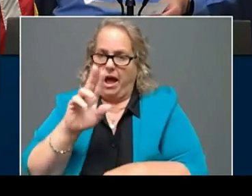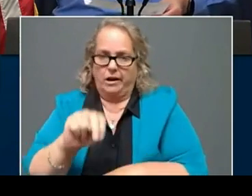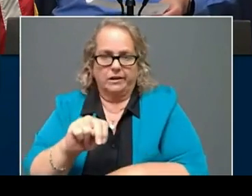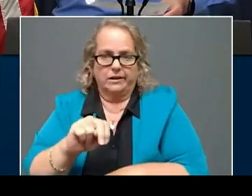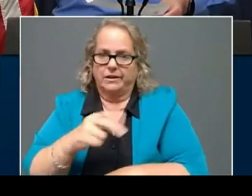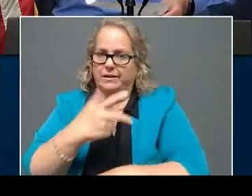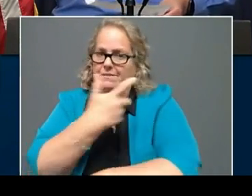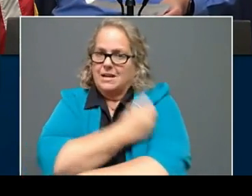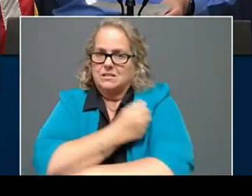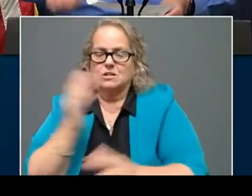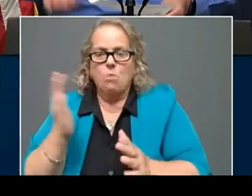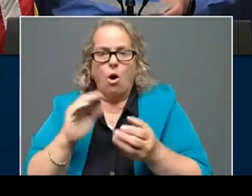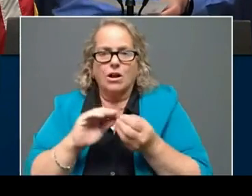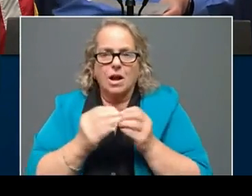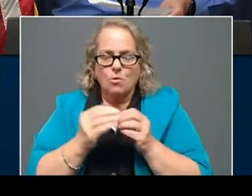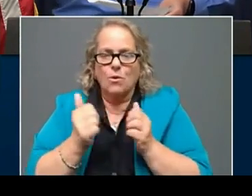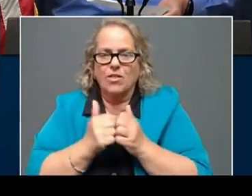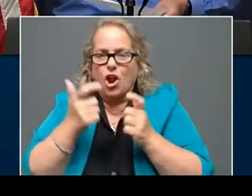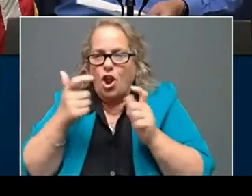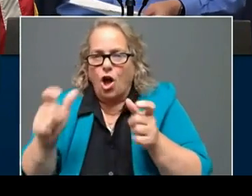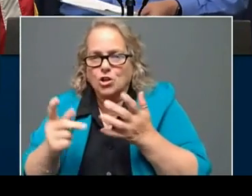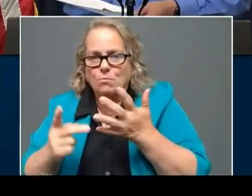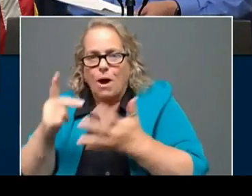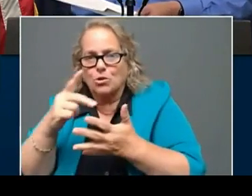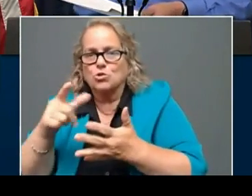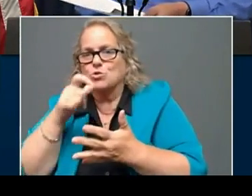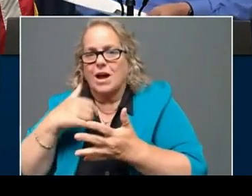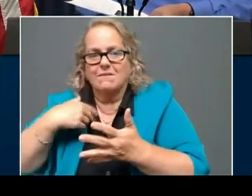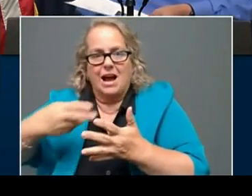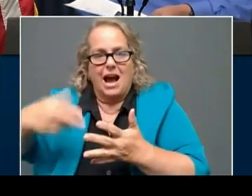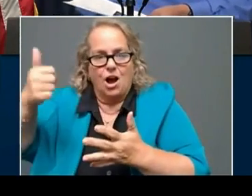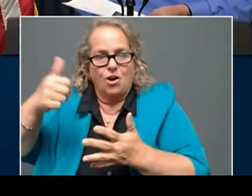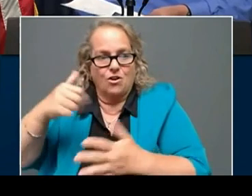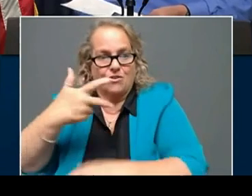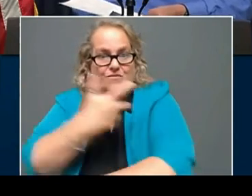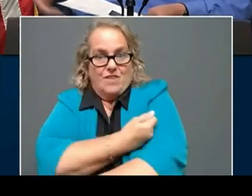population centers that have higher vaccination rates. And so in this small